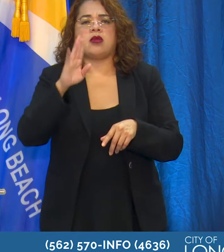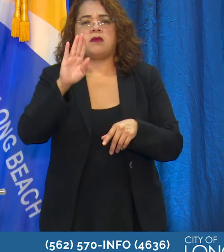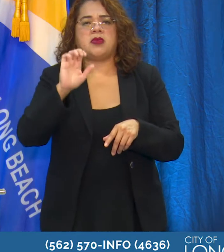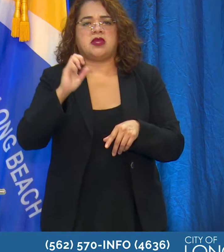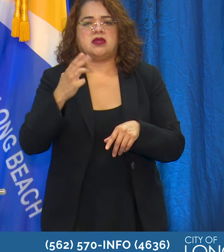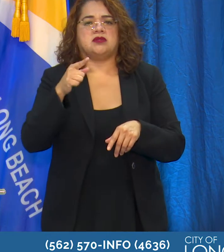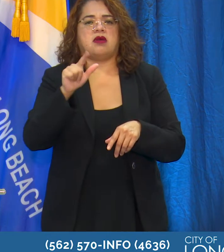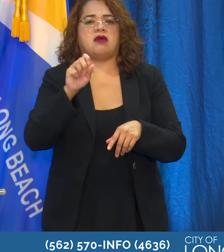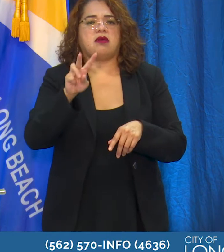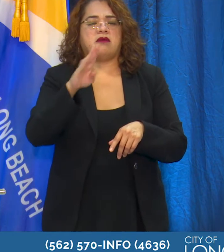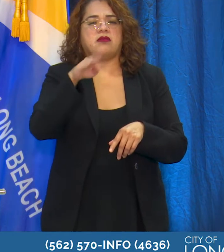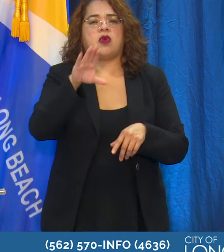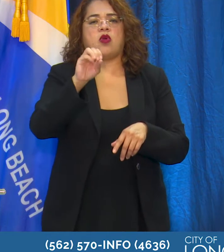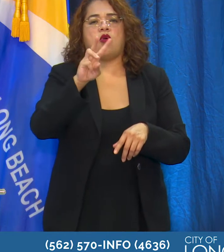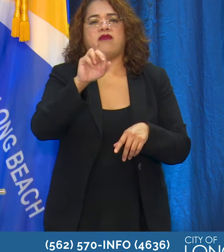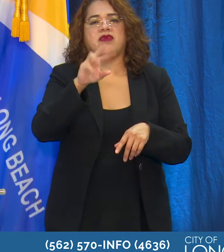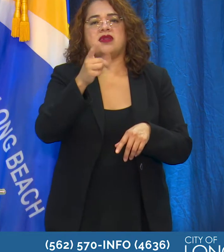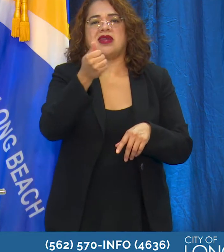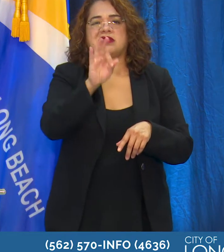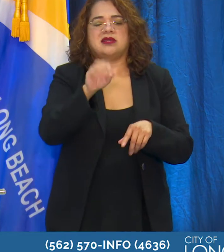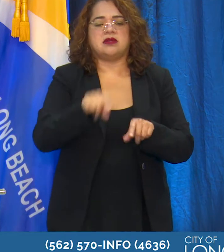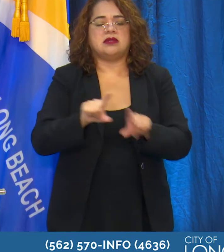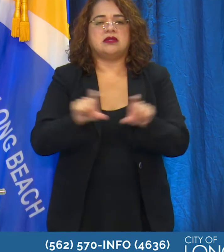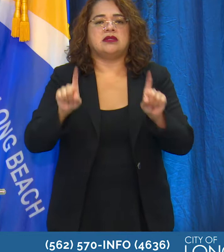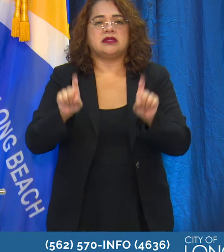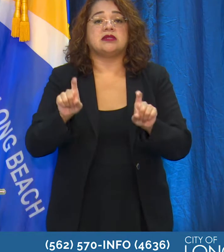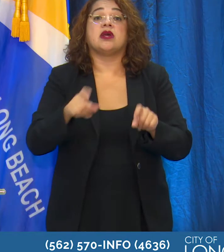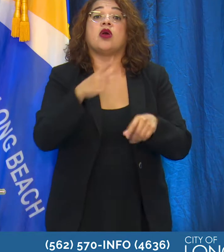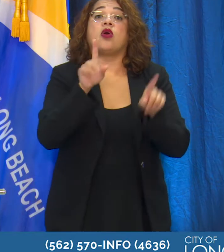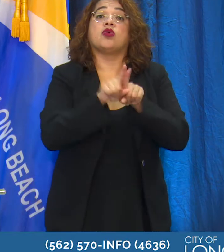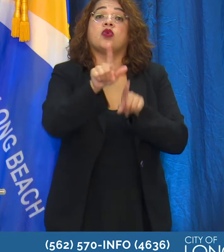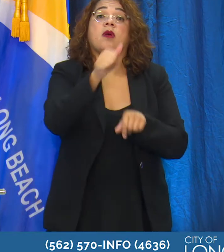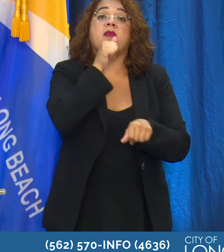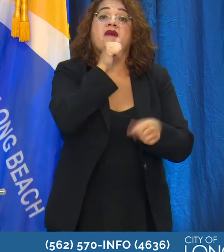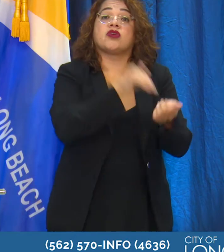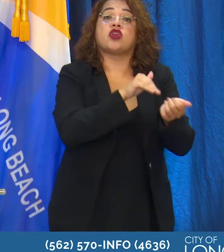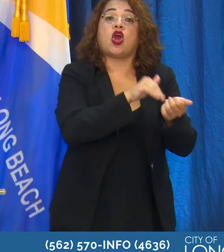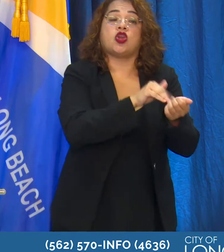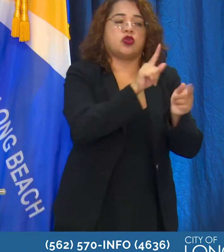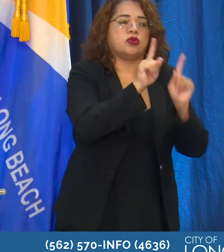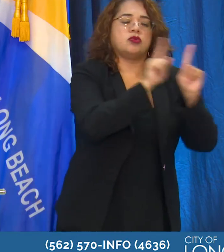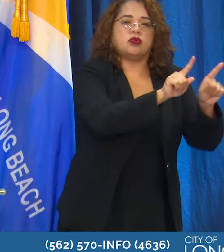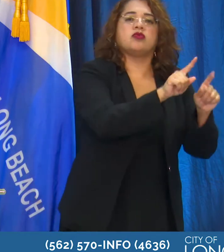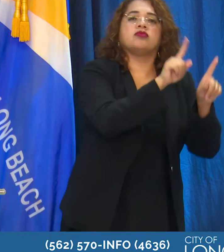on whether you should get tested. I want to share a little bit with you about our cooling centers.